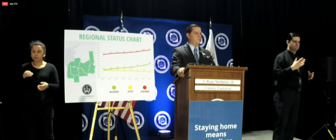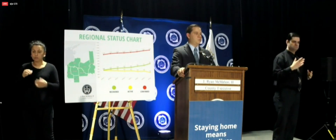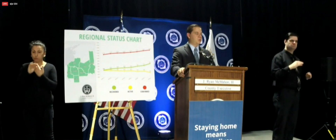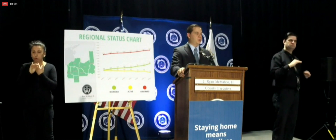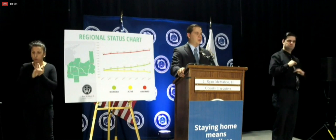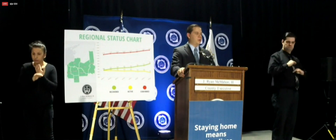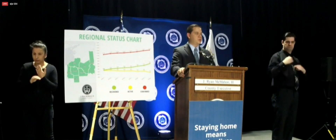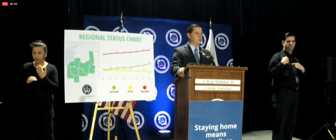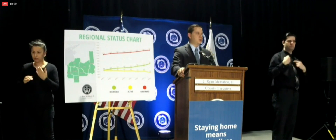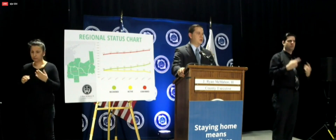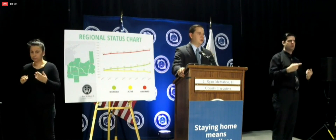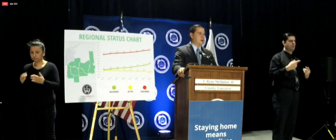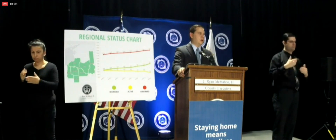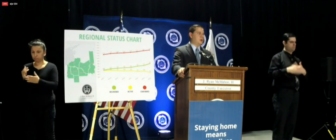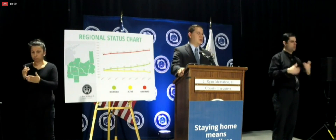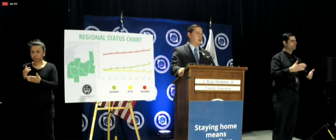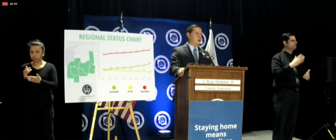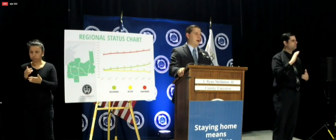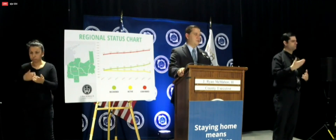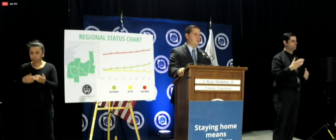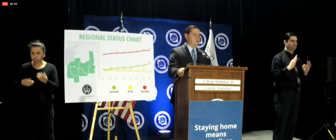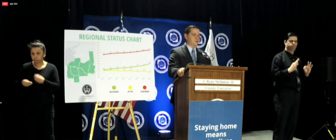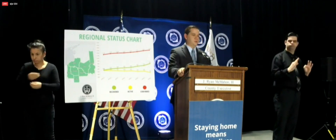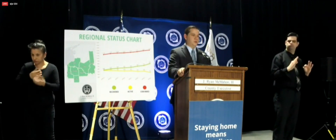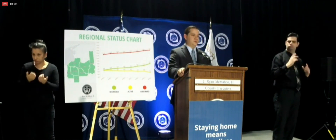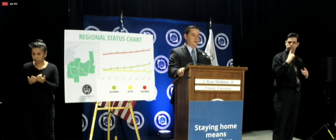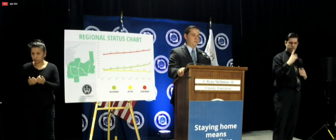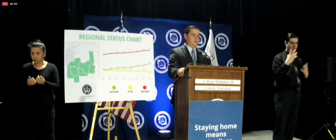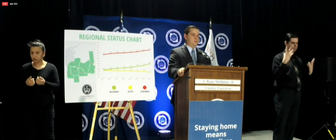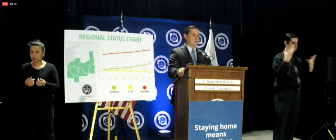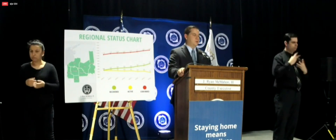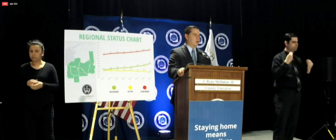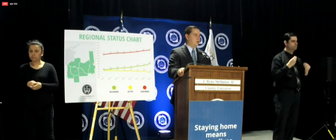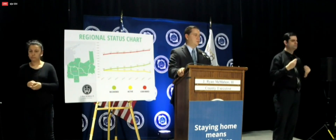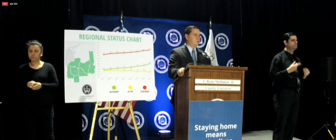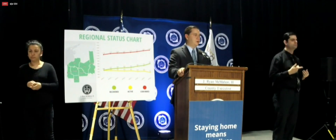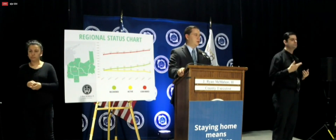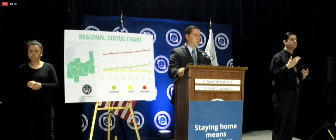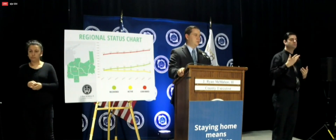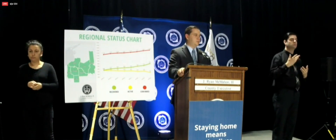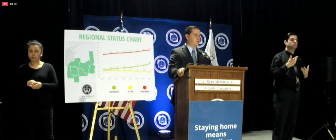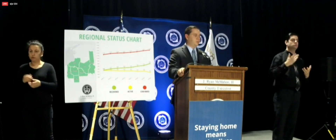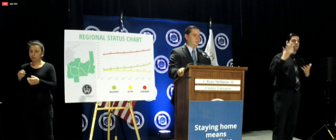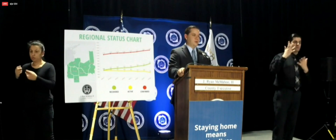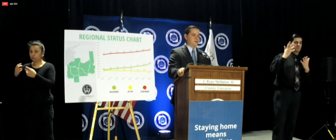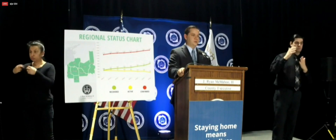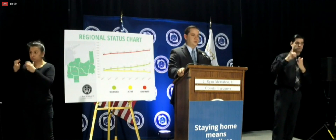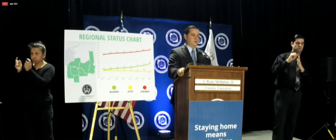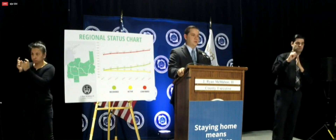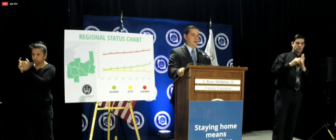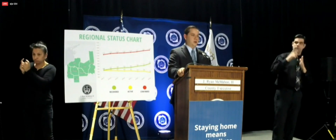SHARING, SO, WE'RE -- WE'RE VERY HAPPY WHERE WE ARE. WITH THE COULD LASHRATION.